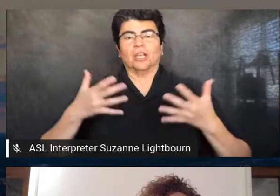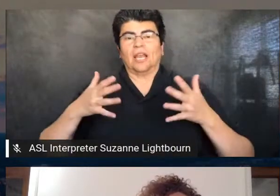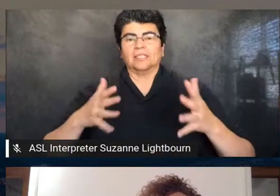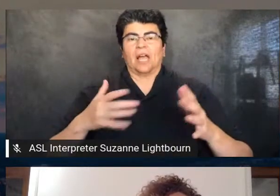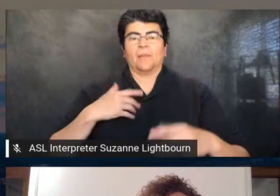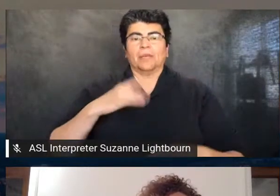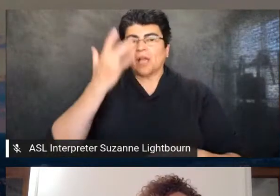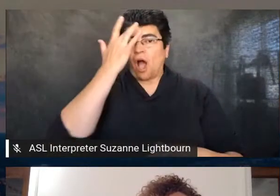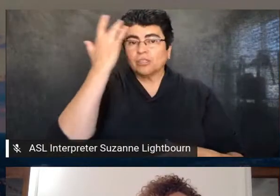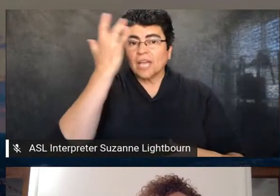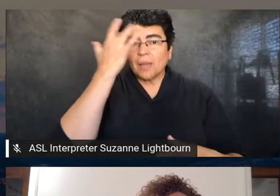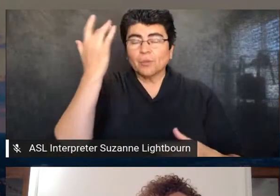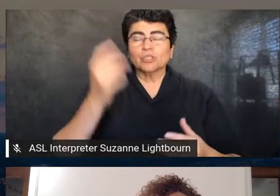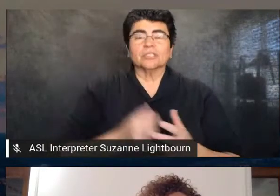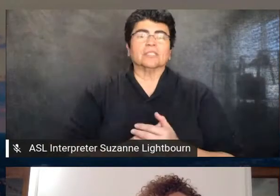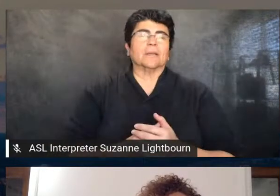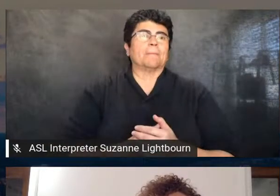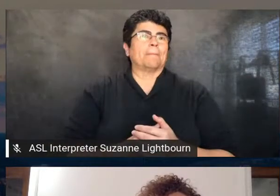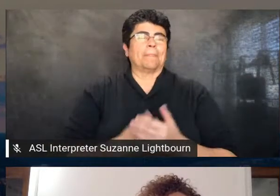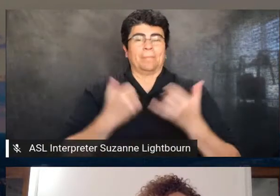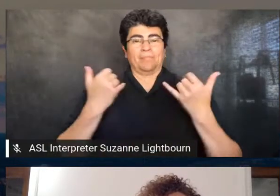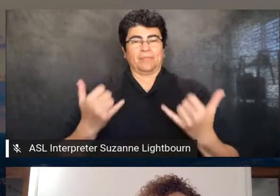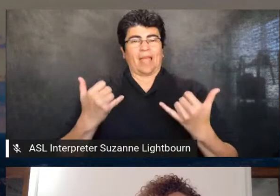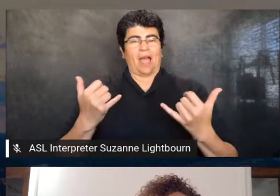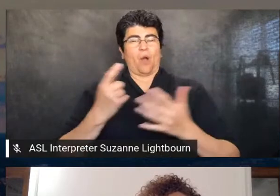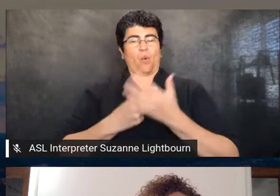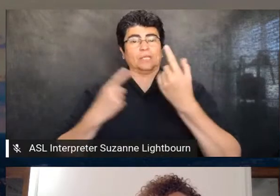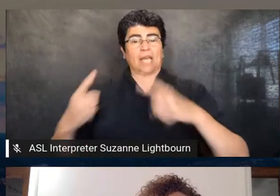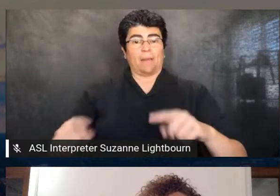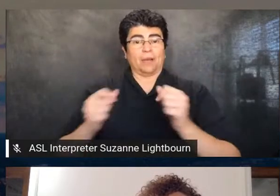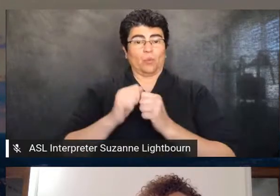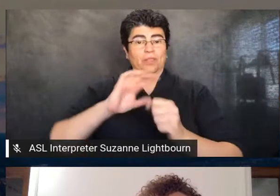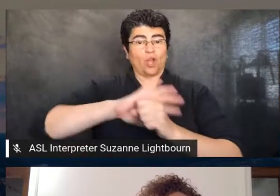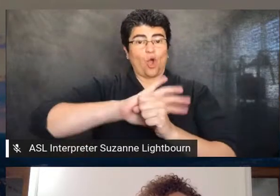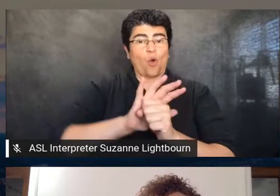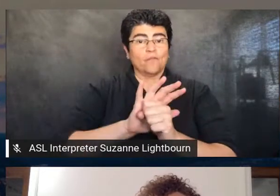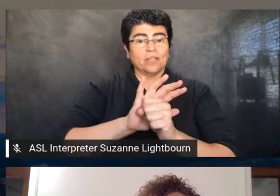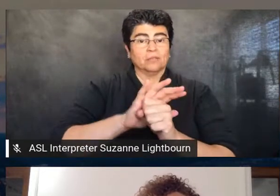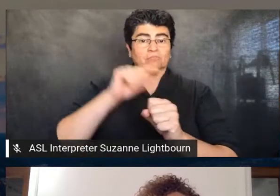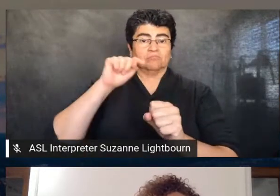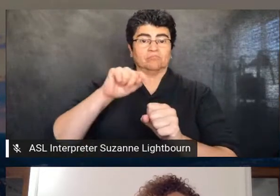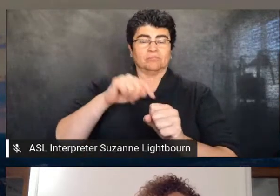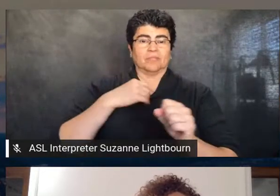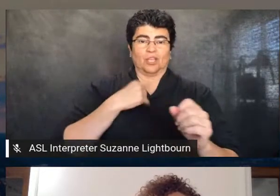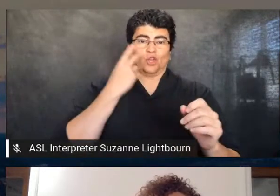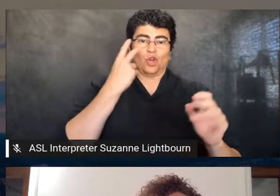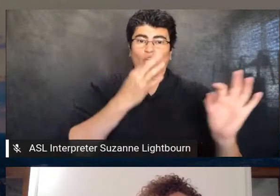and now what's going on with COVID, you look to your left, look to your right,